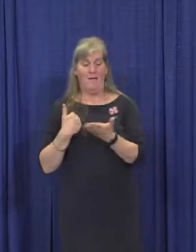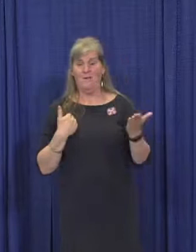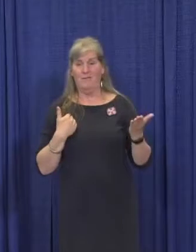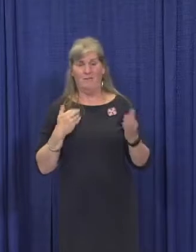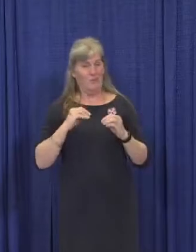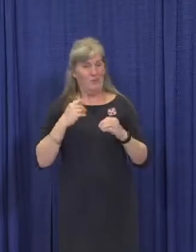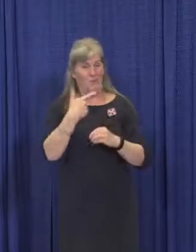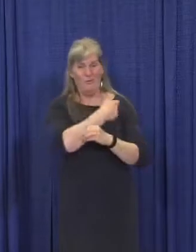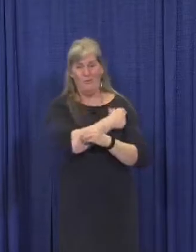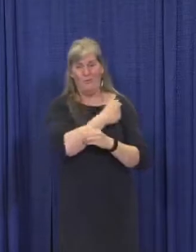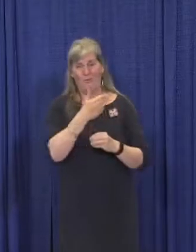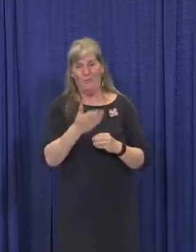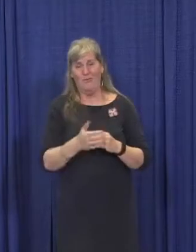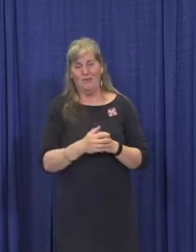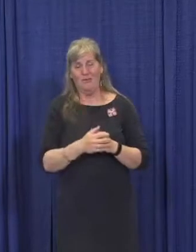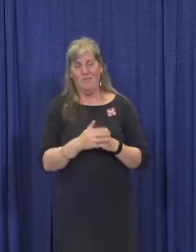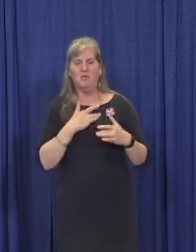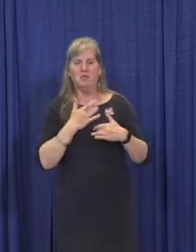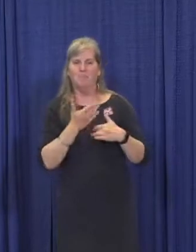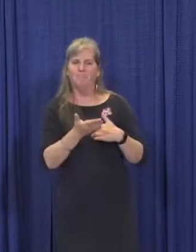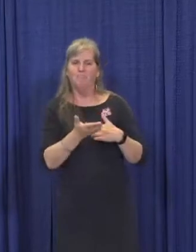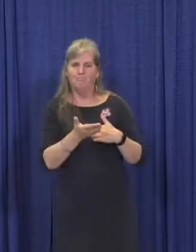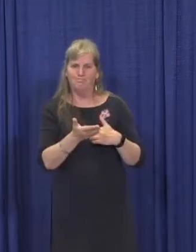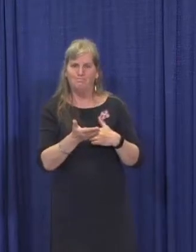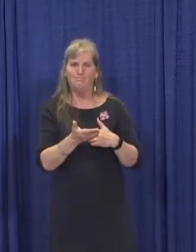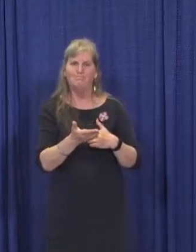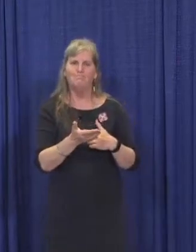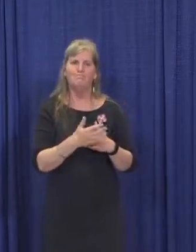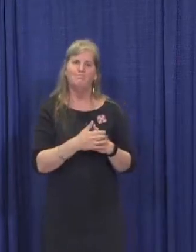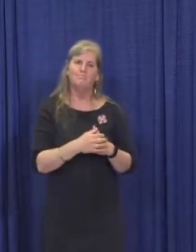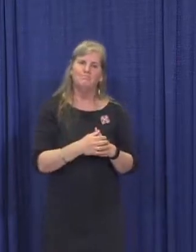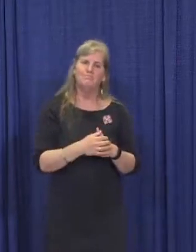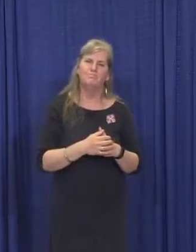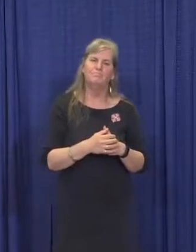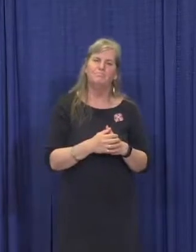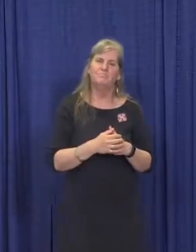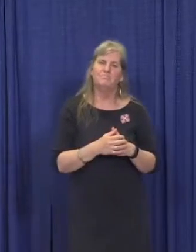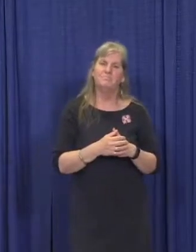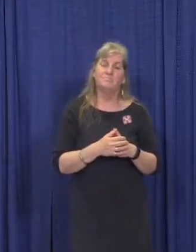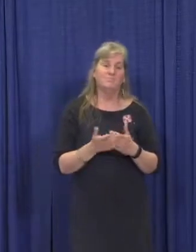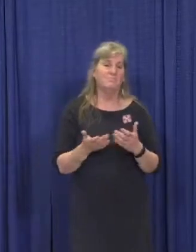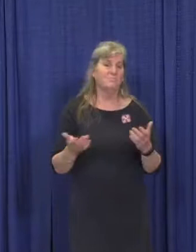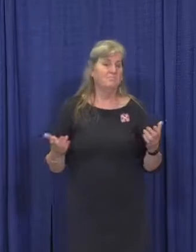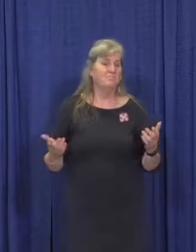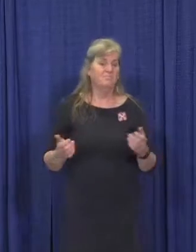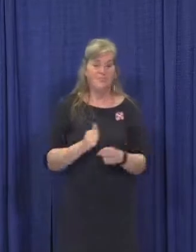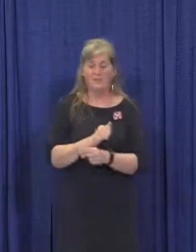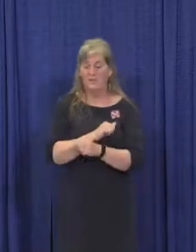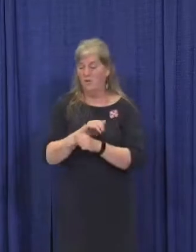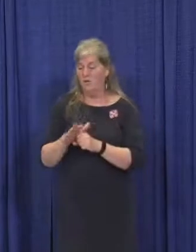who were unvaccinated that we're very worried about because when COVID hits you when you were